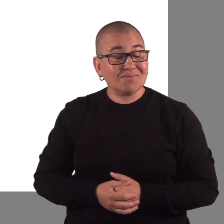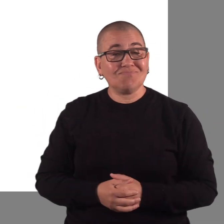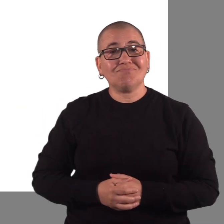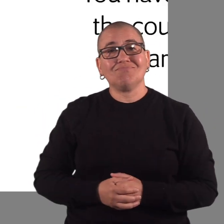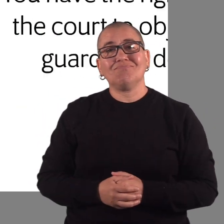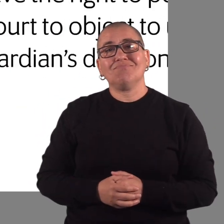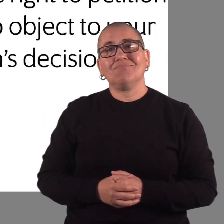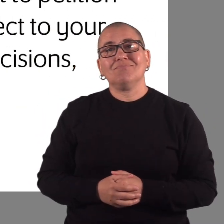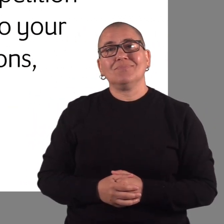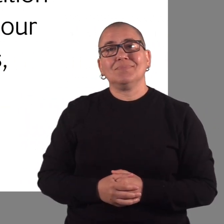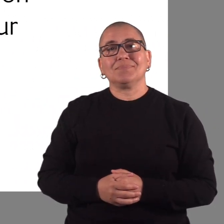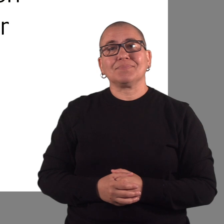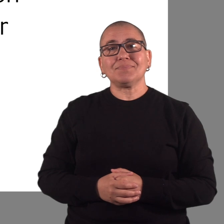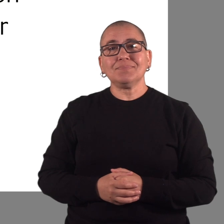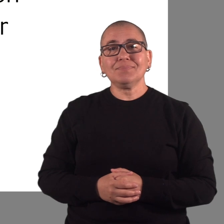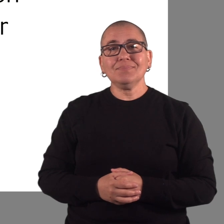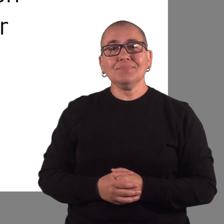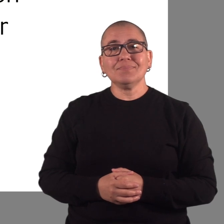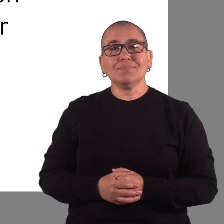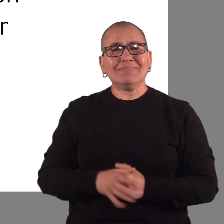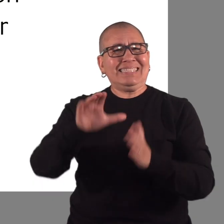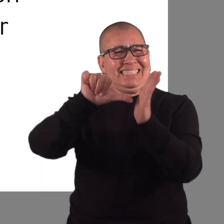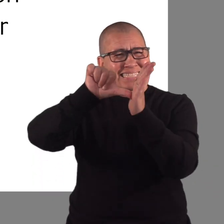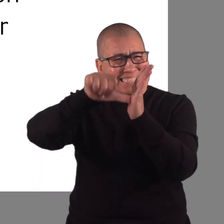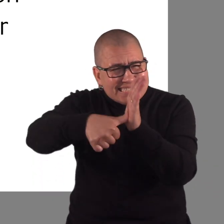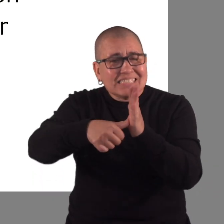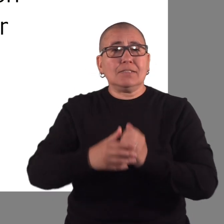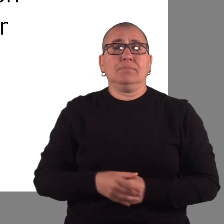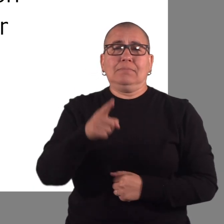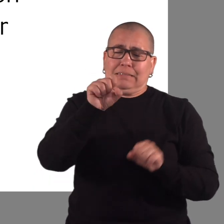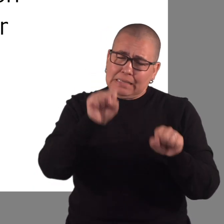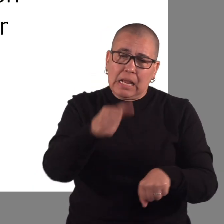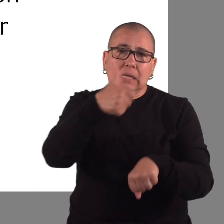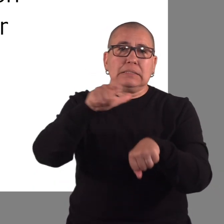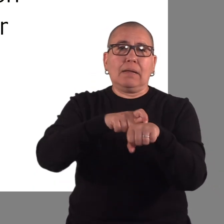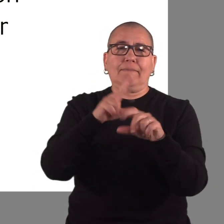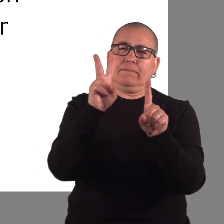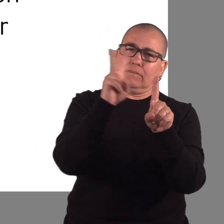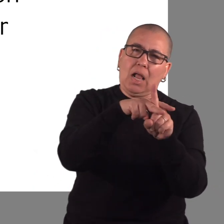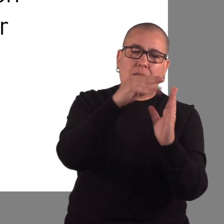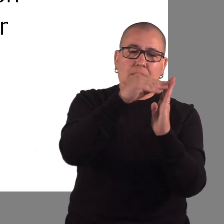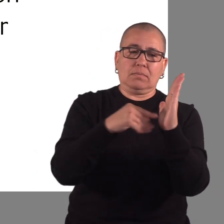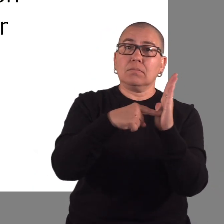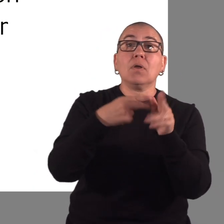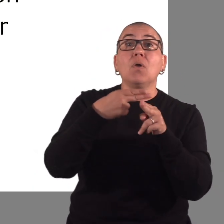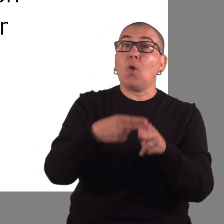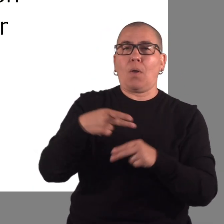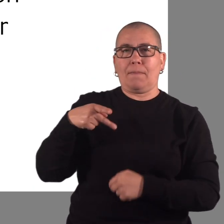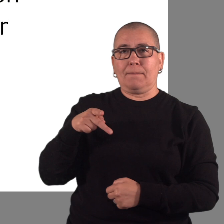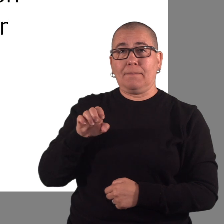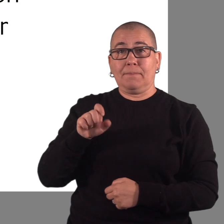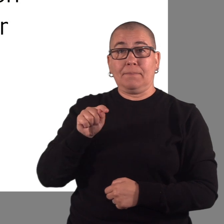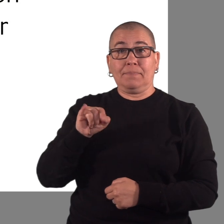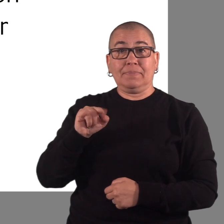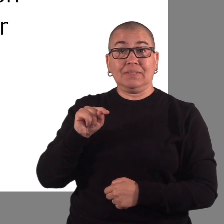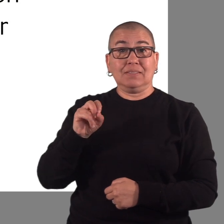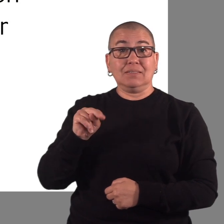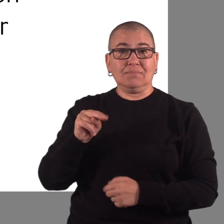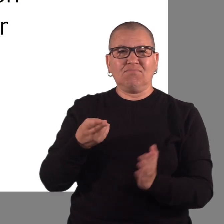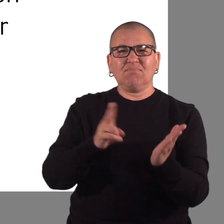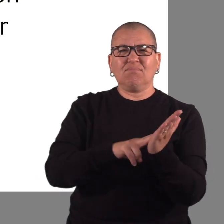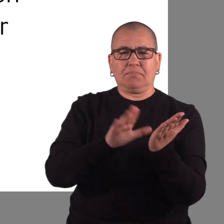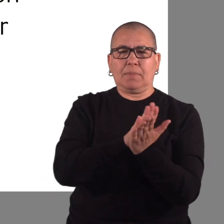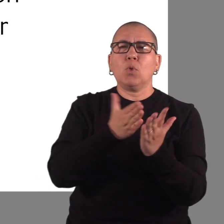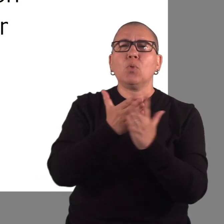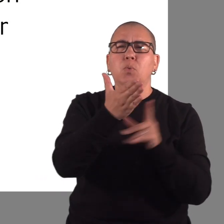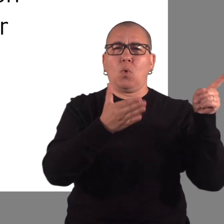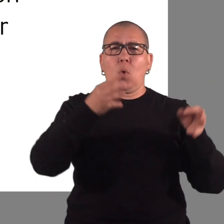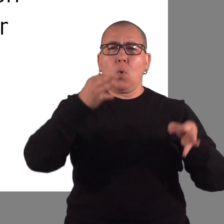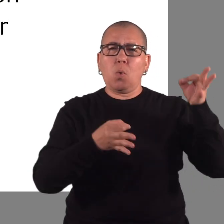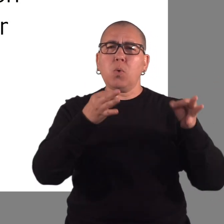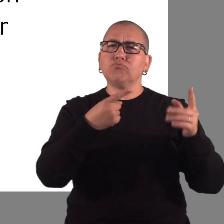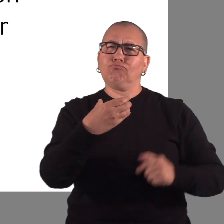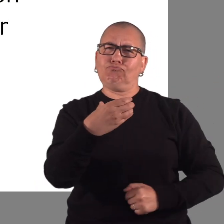You have the right to petition the court to object to your